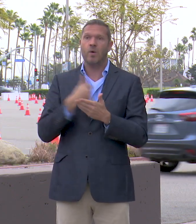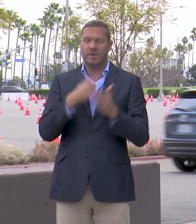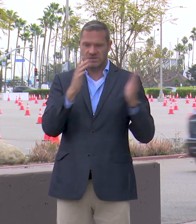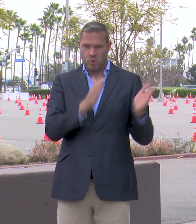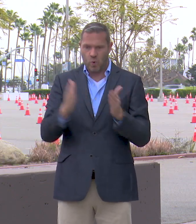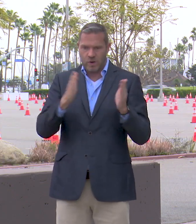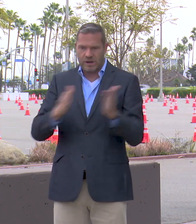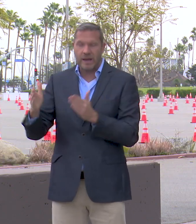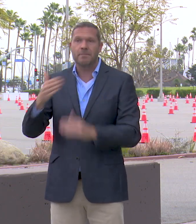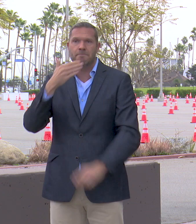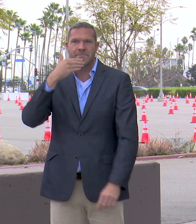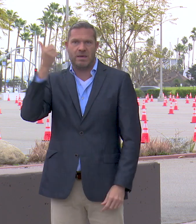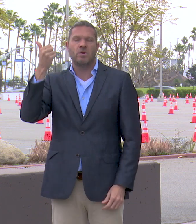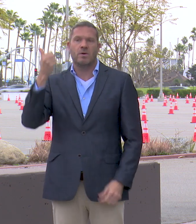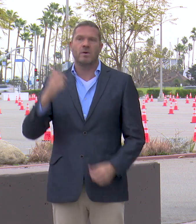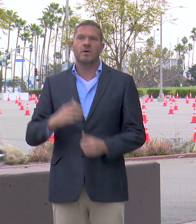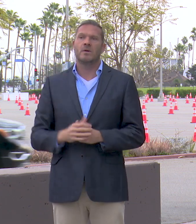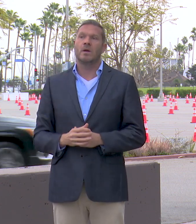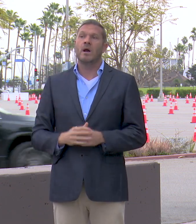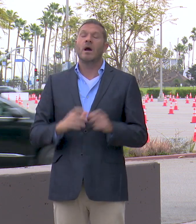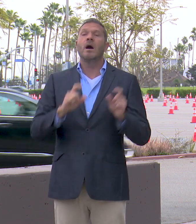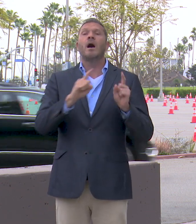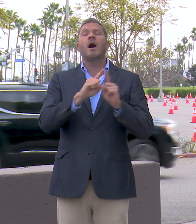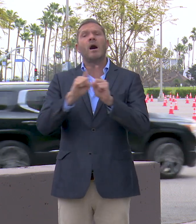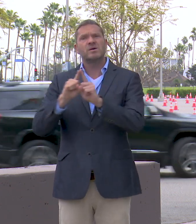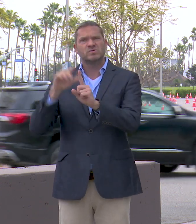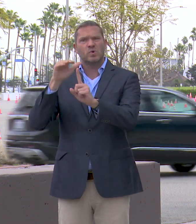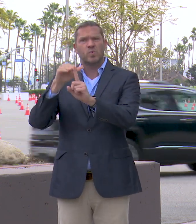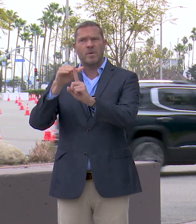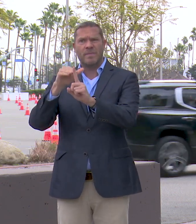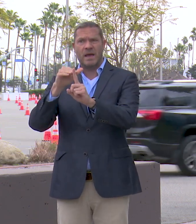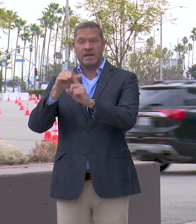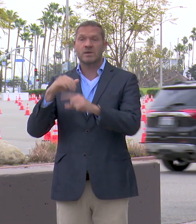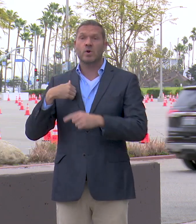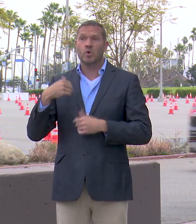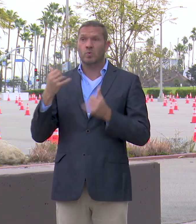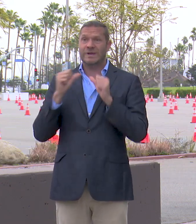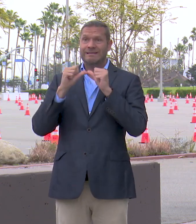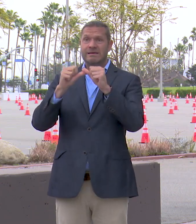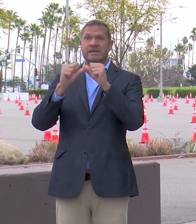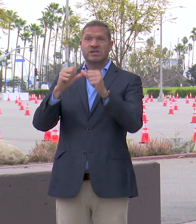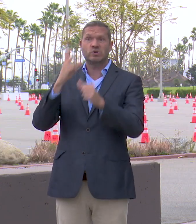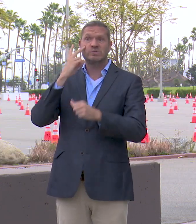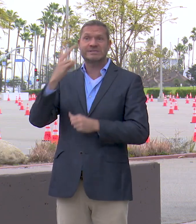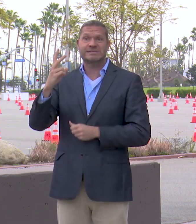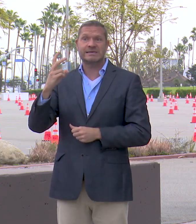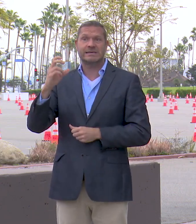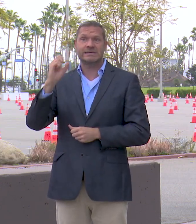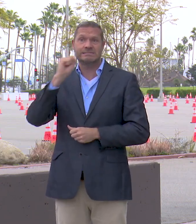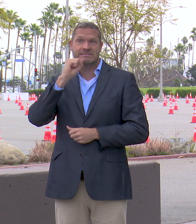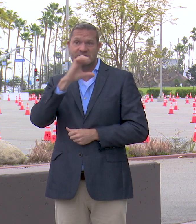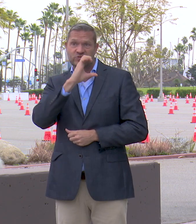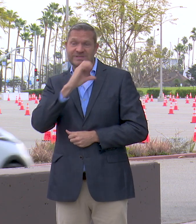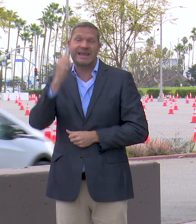I want to also just remind folks that we continue to see seniors every day and it's a big priority